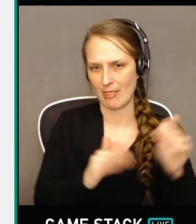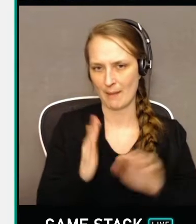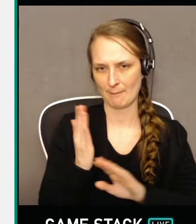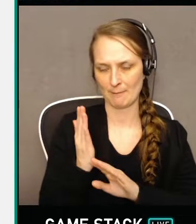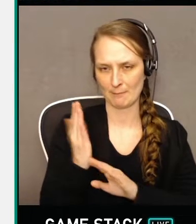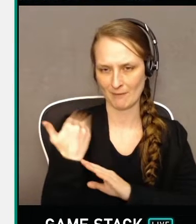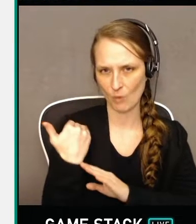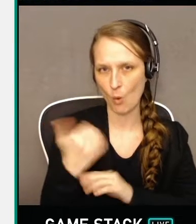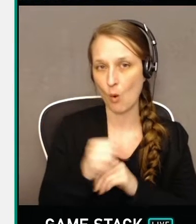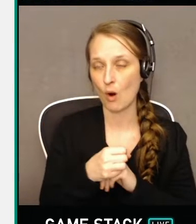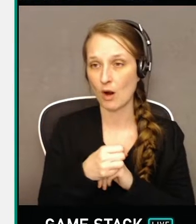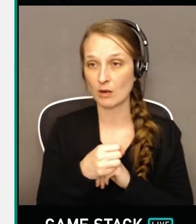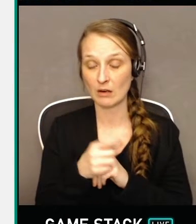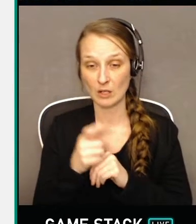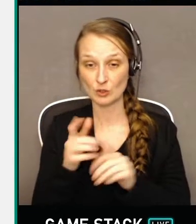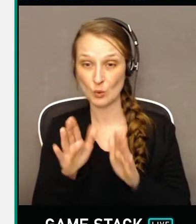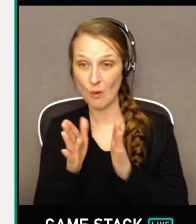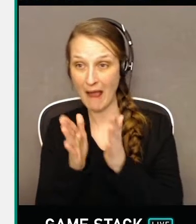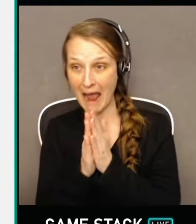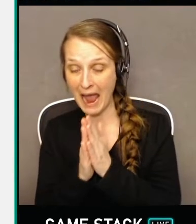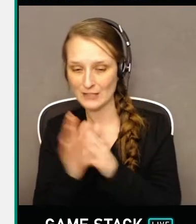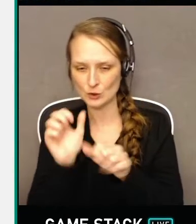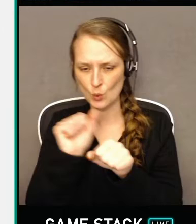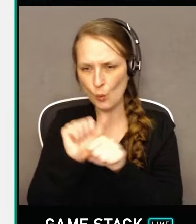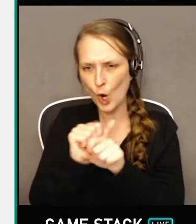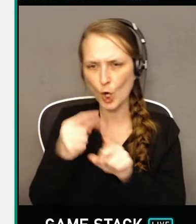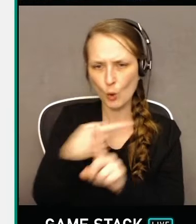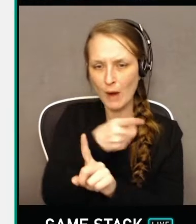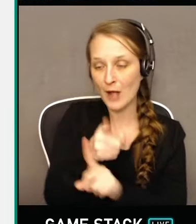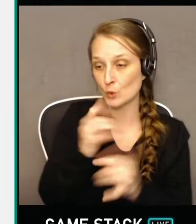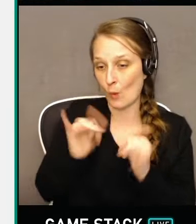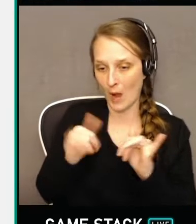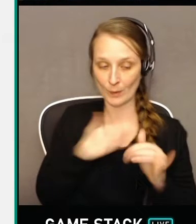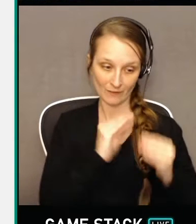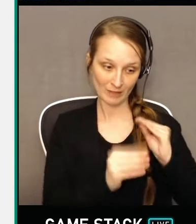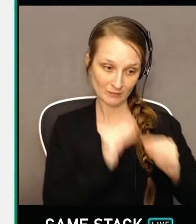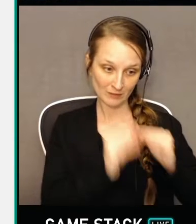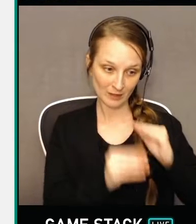instead of asking devs to use work arounds while they're waiting for a fix to make its way to the